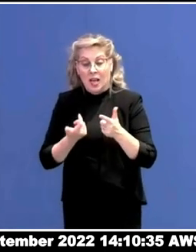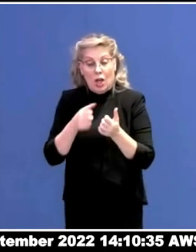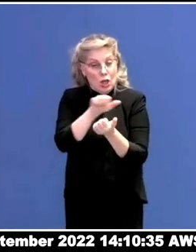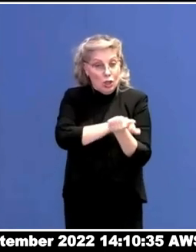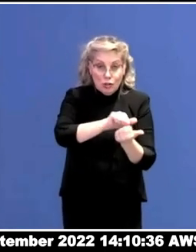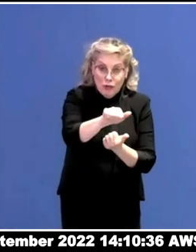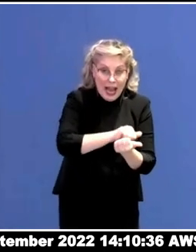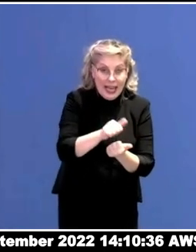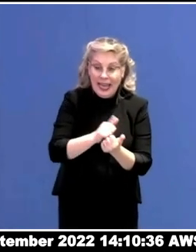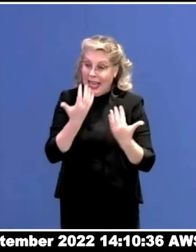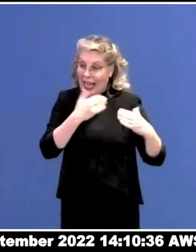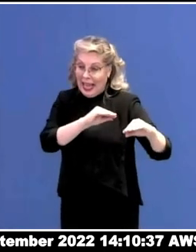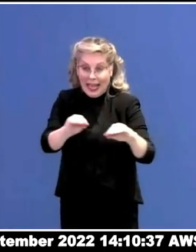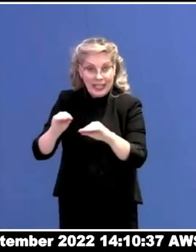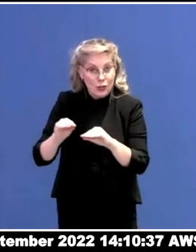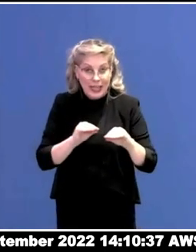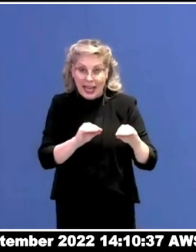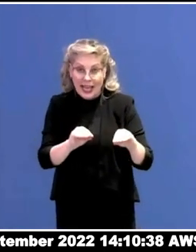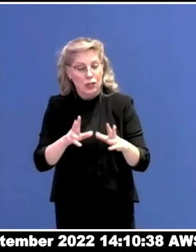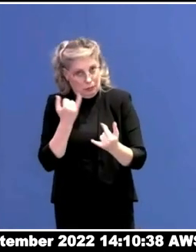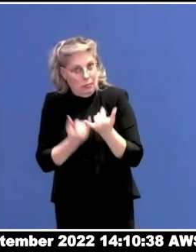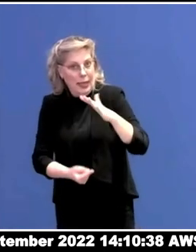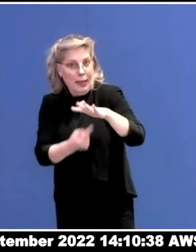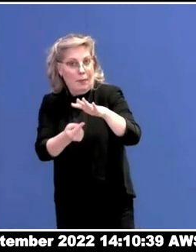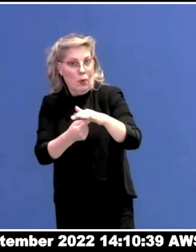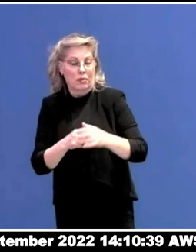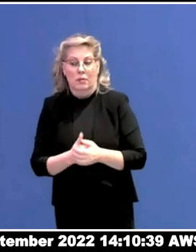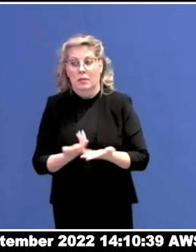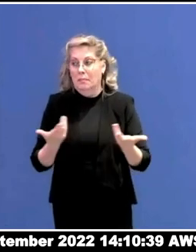Prison officers are - there have been so many resources thrown at them and we still